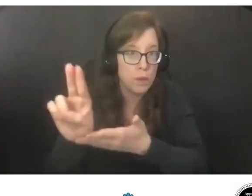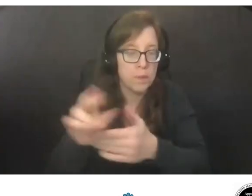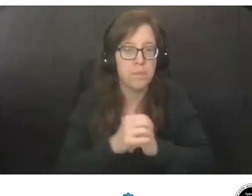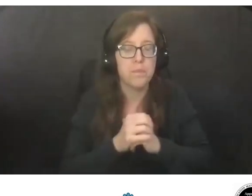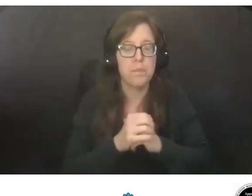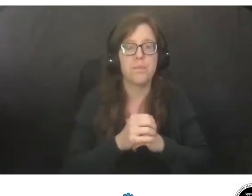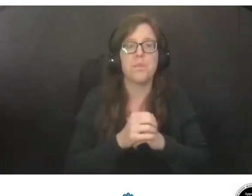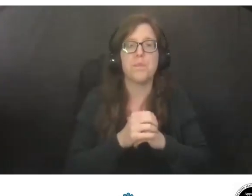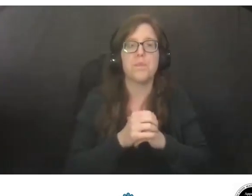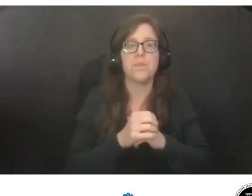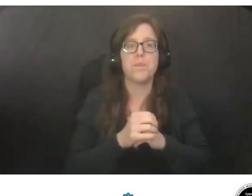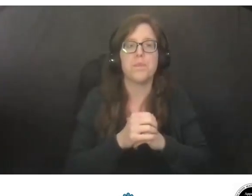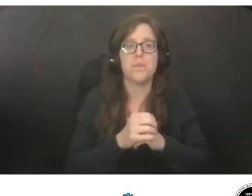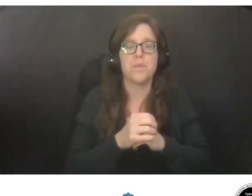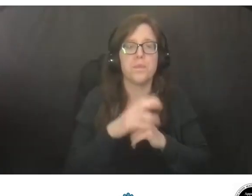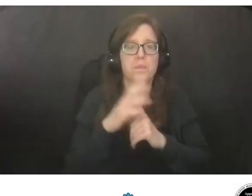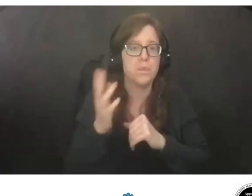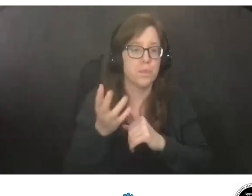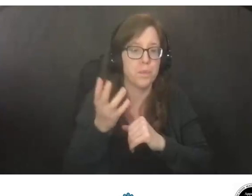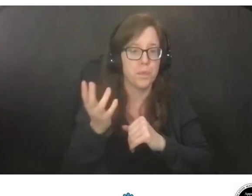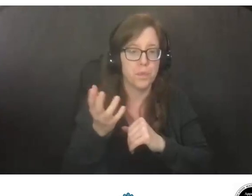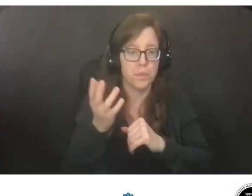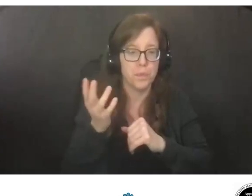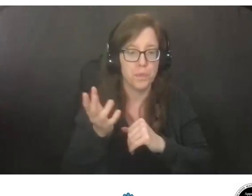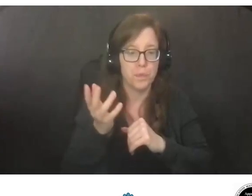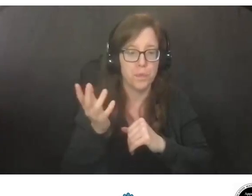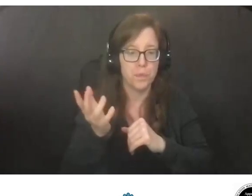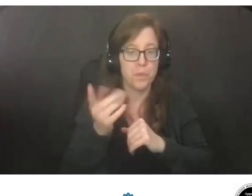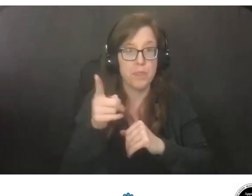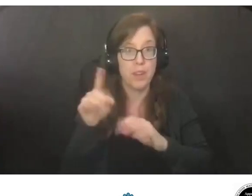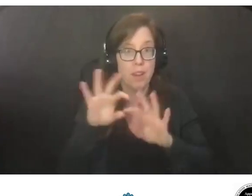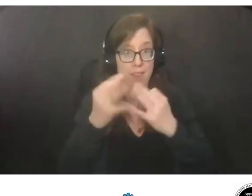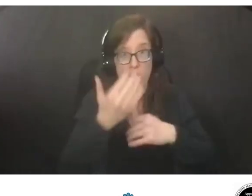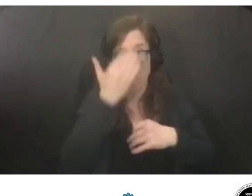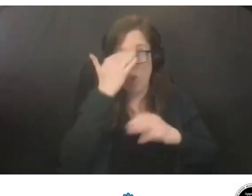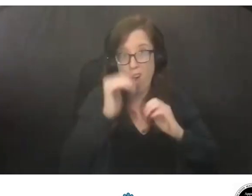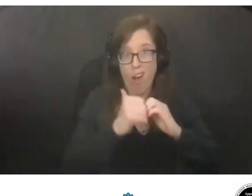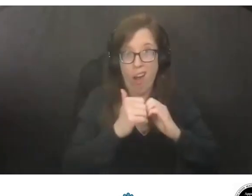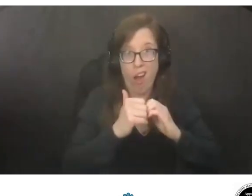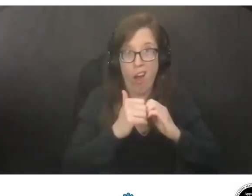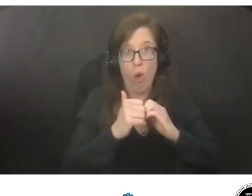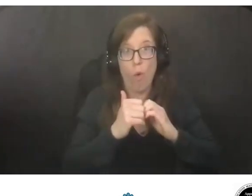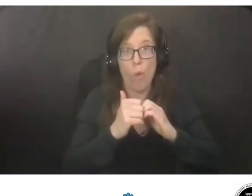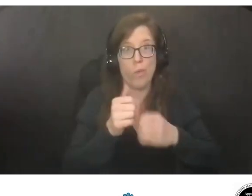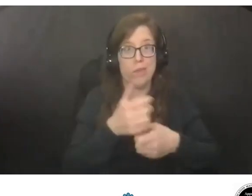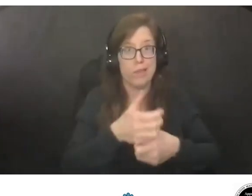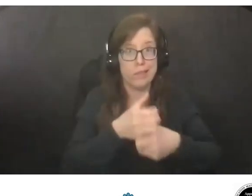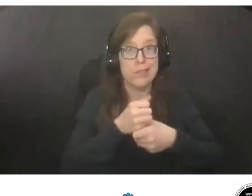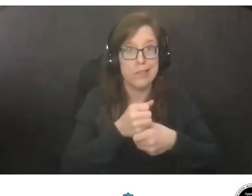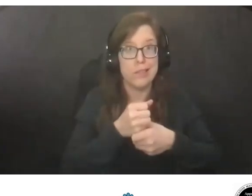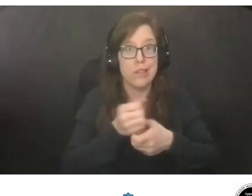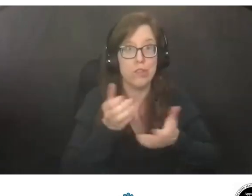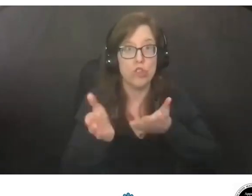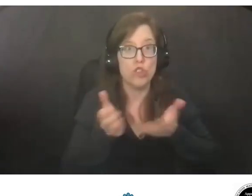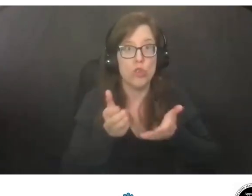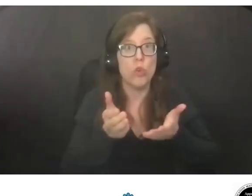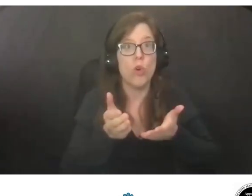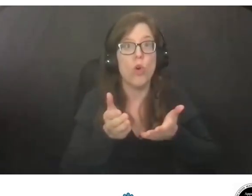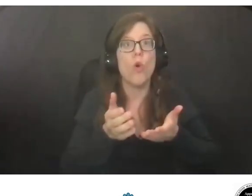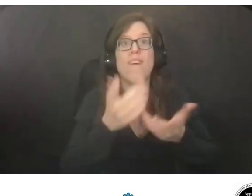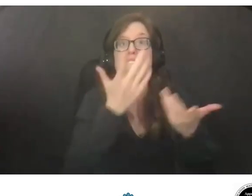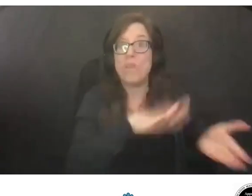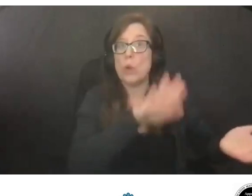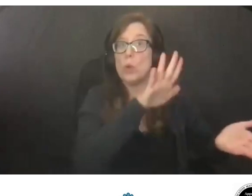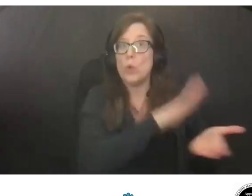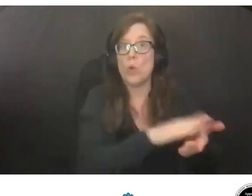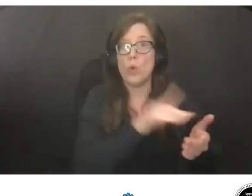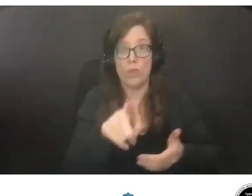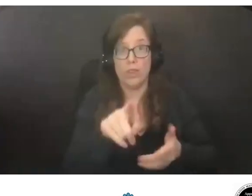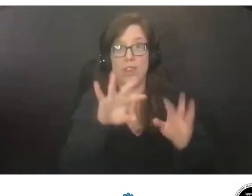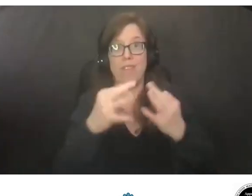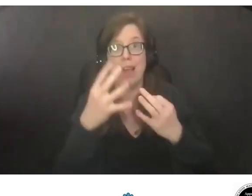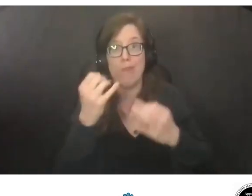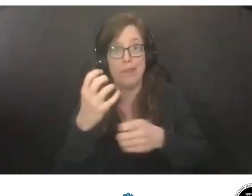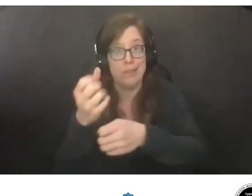Does the family know how to obtain services? Once they're out of school, can look really different.